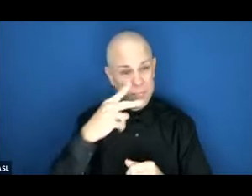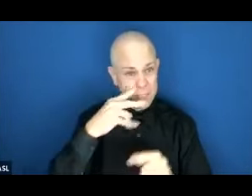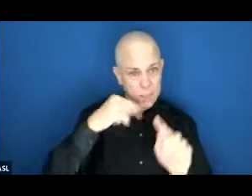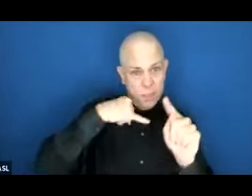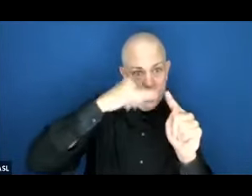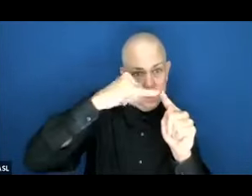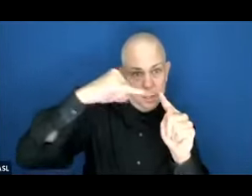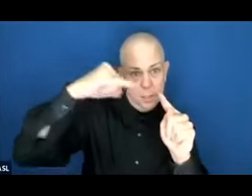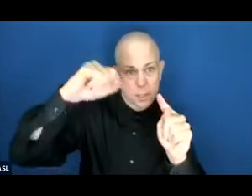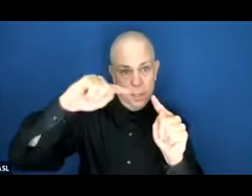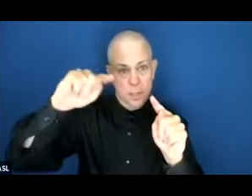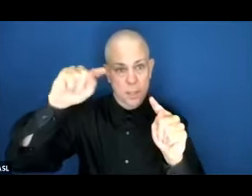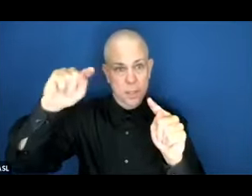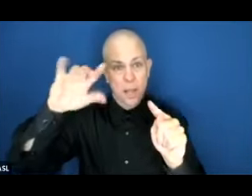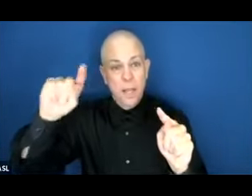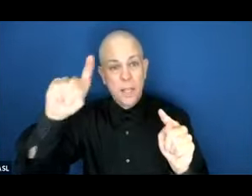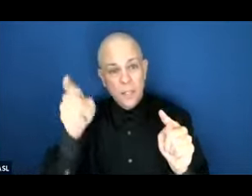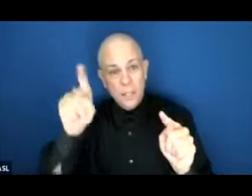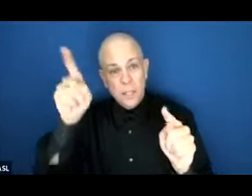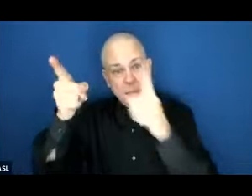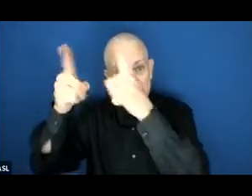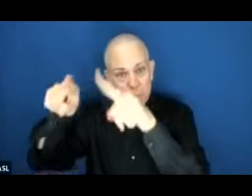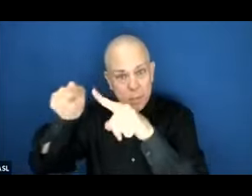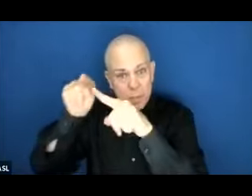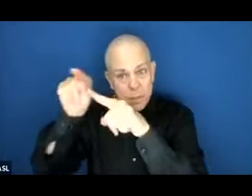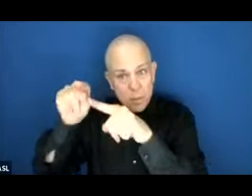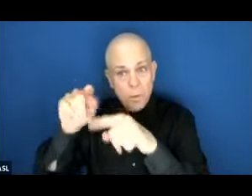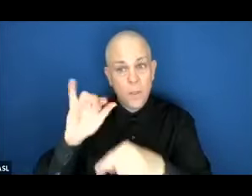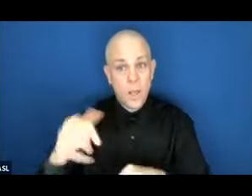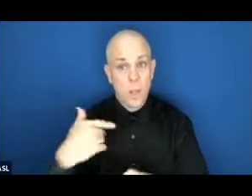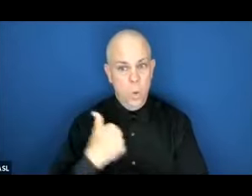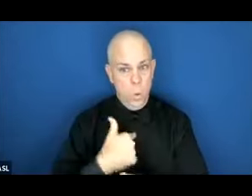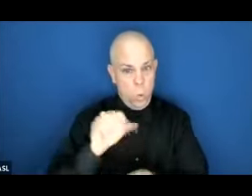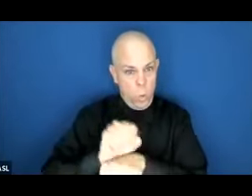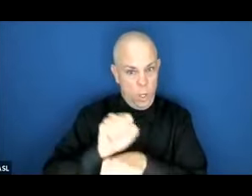working our way towards this division break right at the wilderness